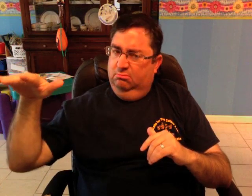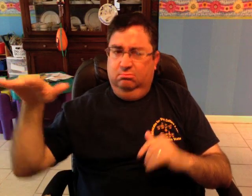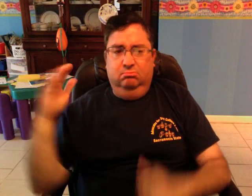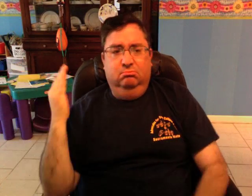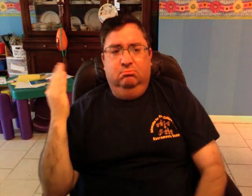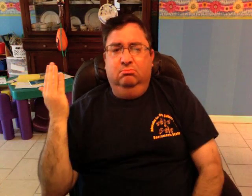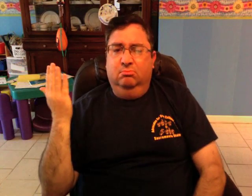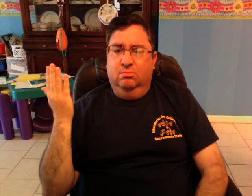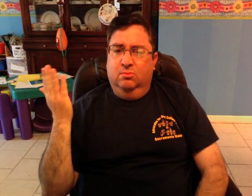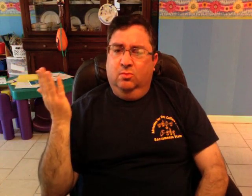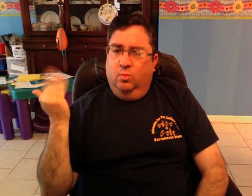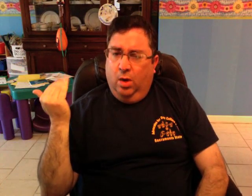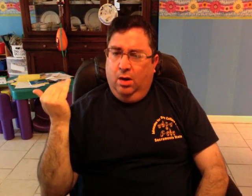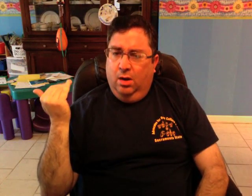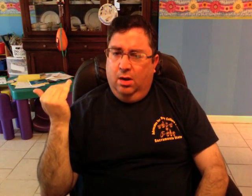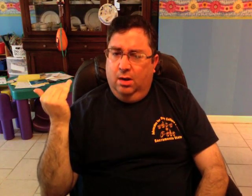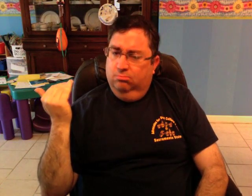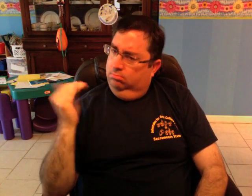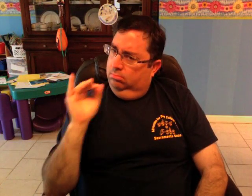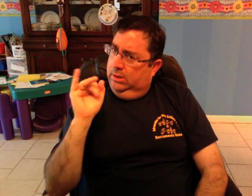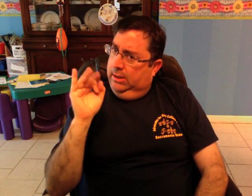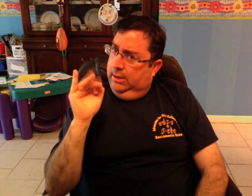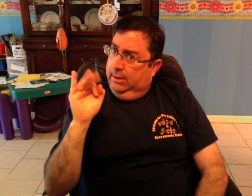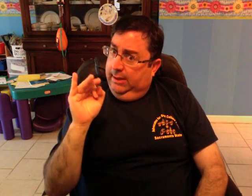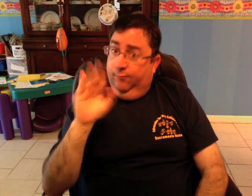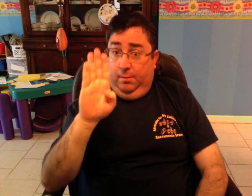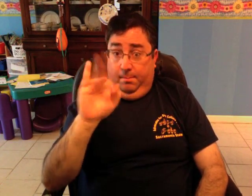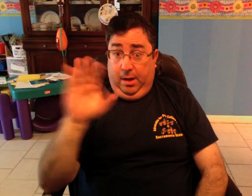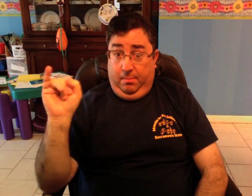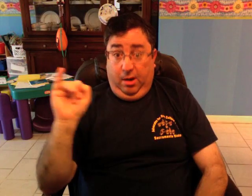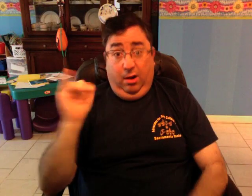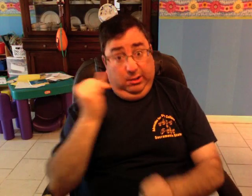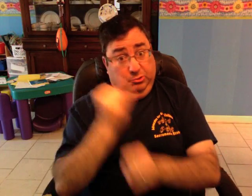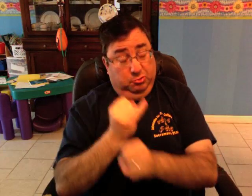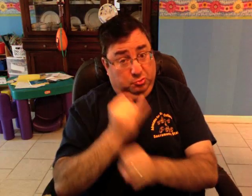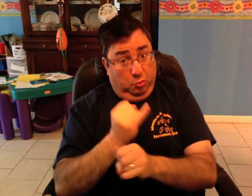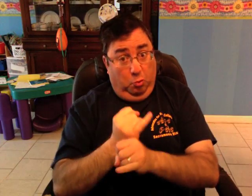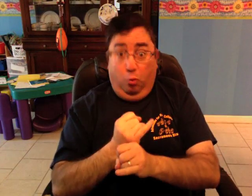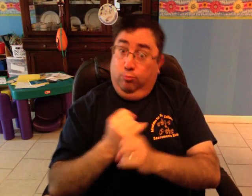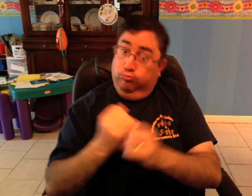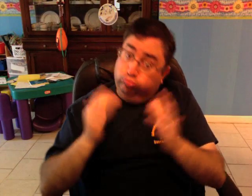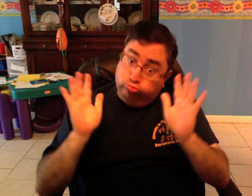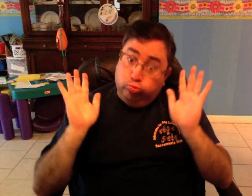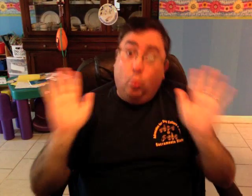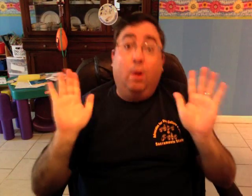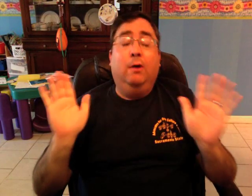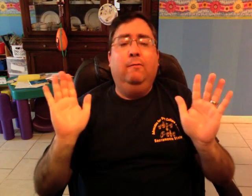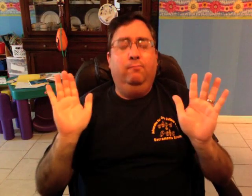Why is that? If bilingual/bicultural education is wonderful,